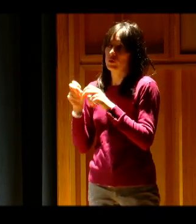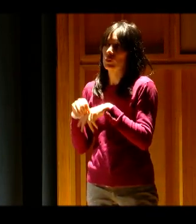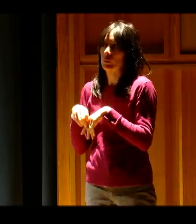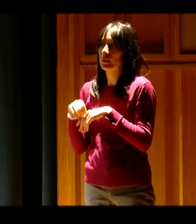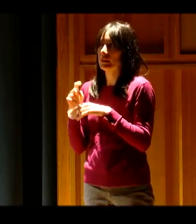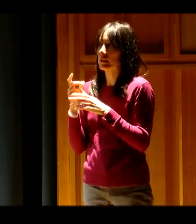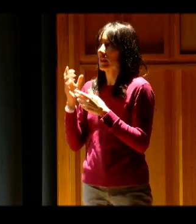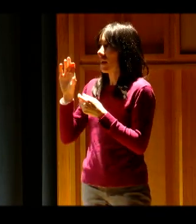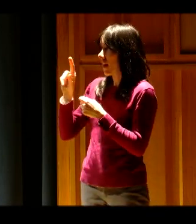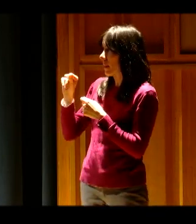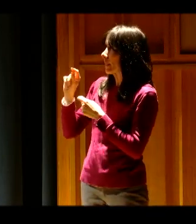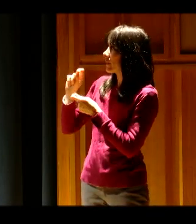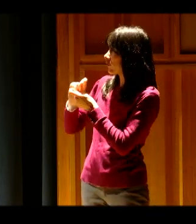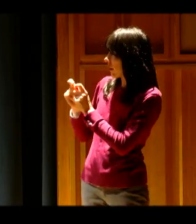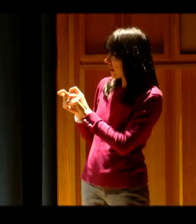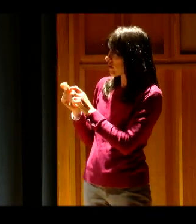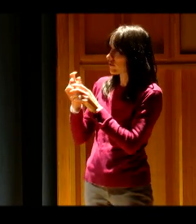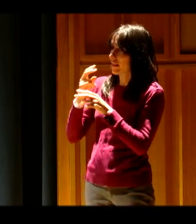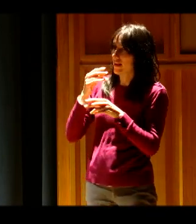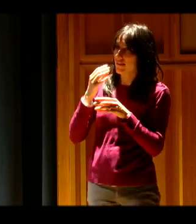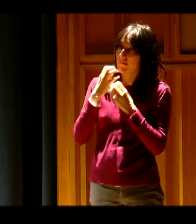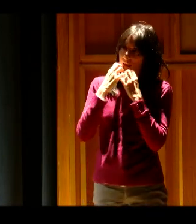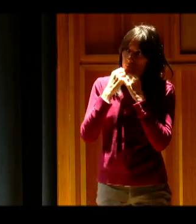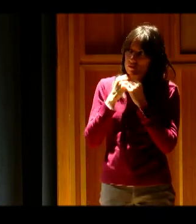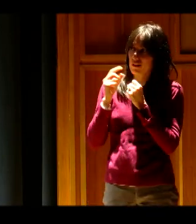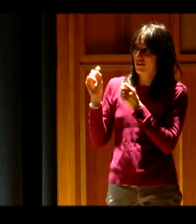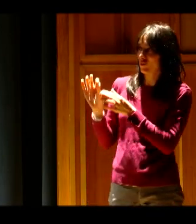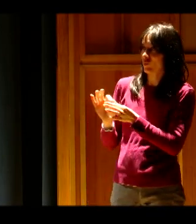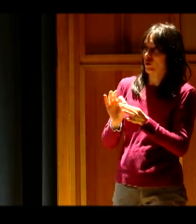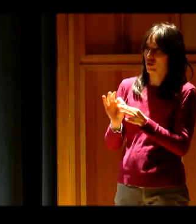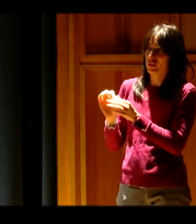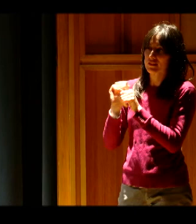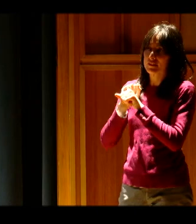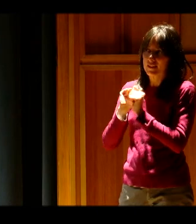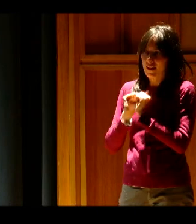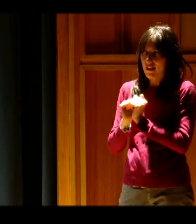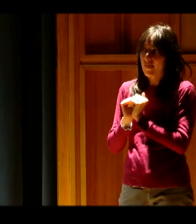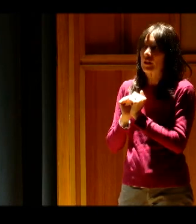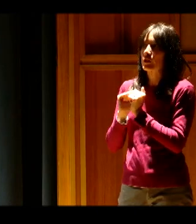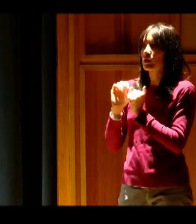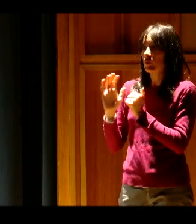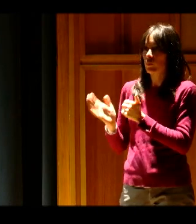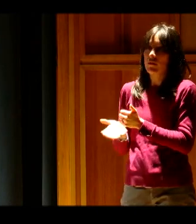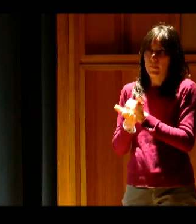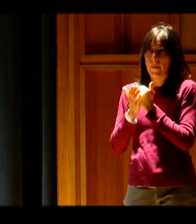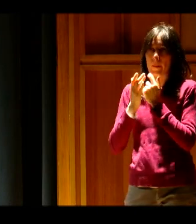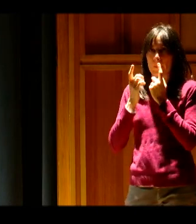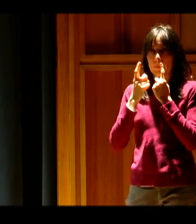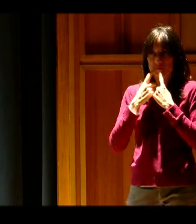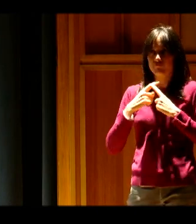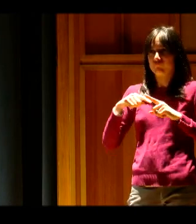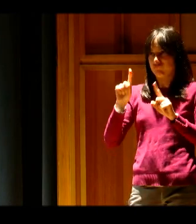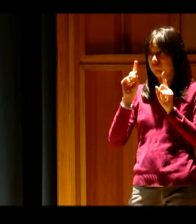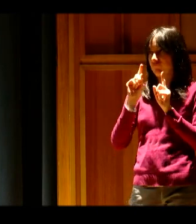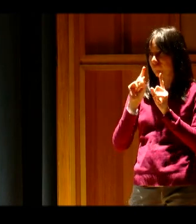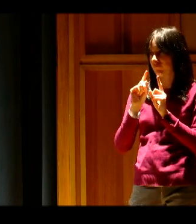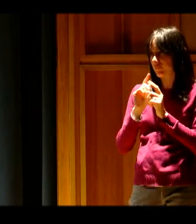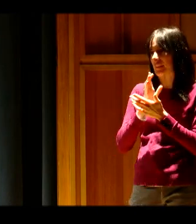We need to work together mobilize arts, culture, and heritage. Close the ambition gap and close the emissions gap.